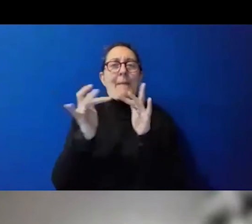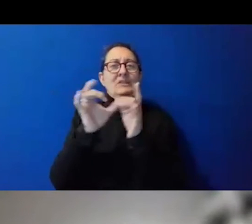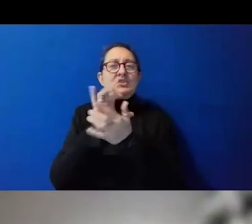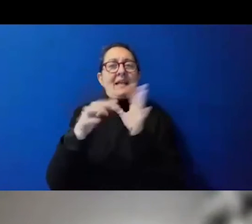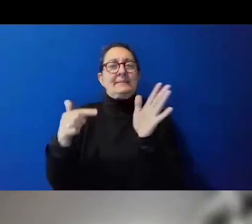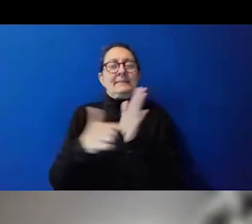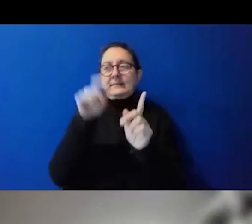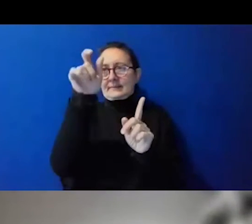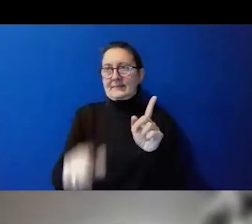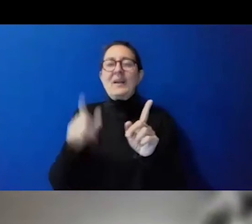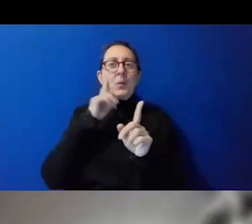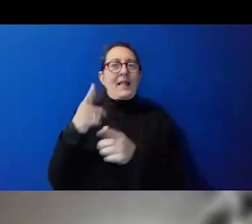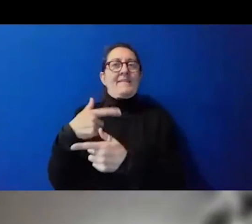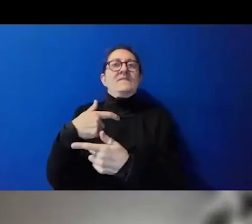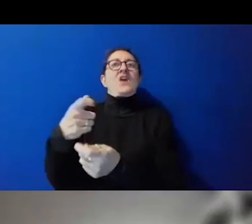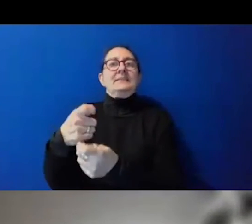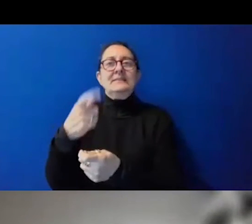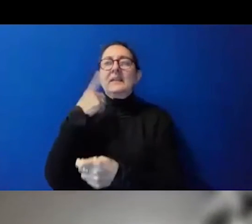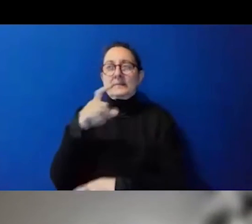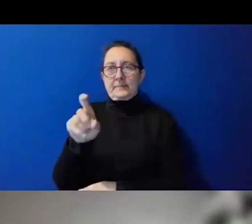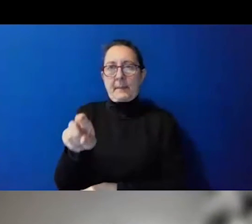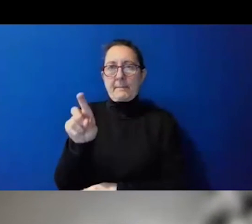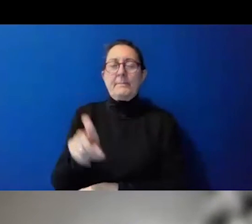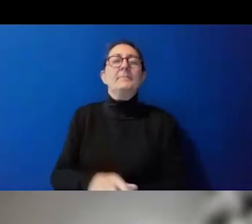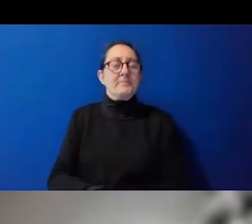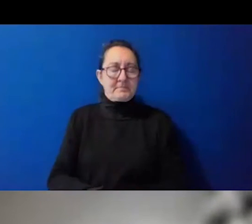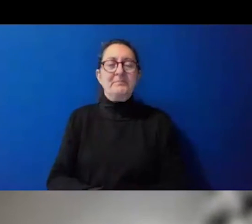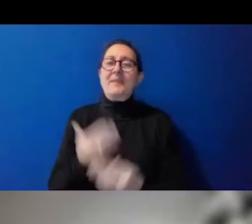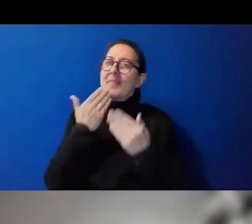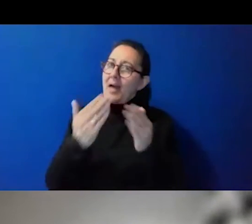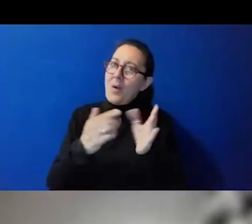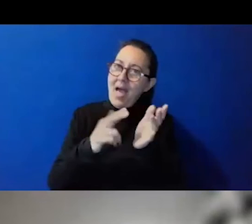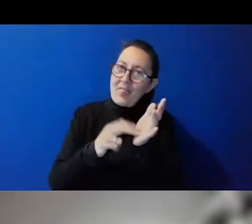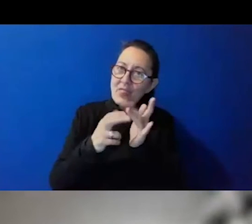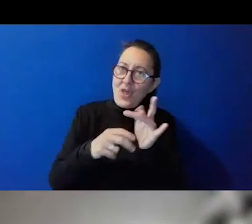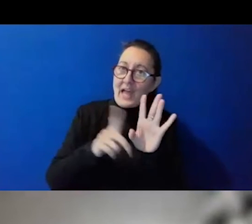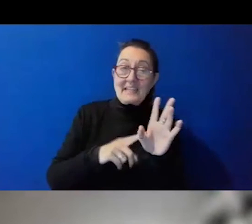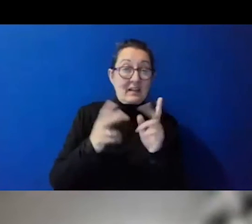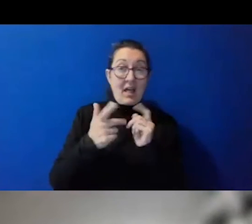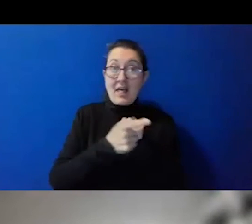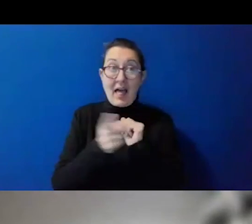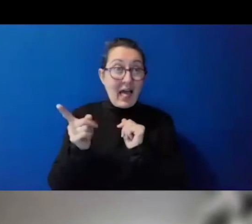thank you Anthony um now unless anyone has any anything that they're dying to share before we